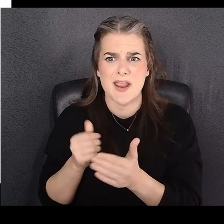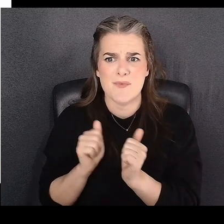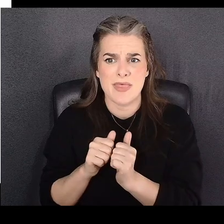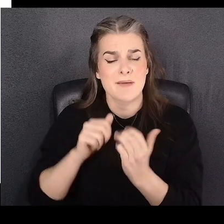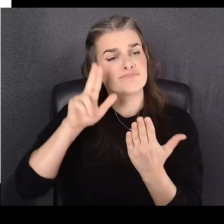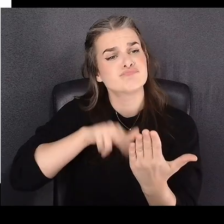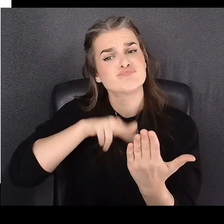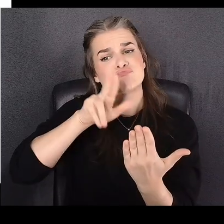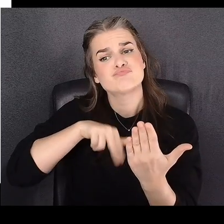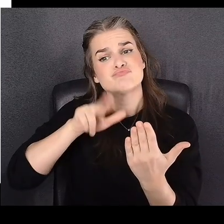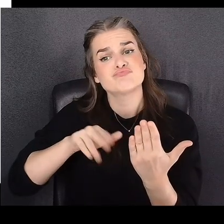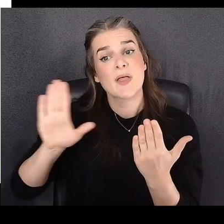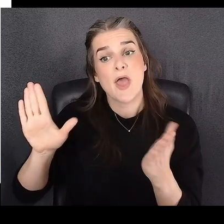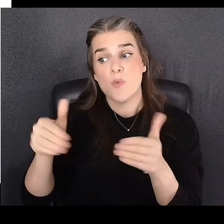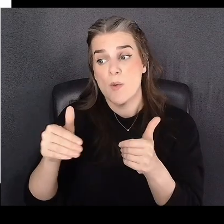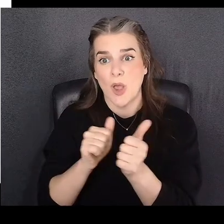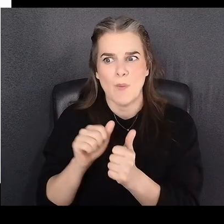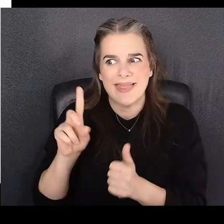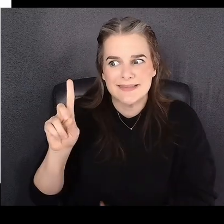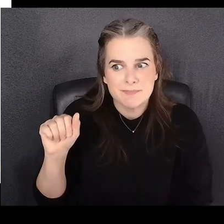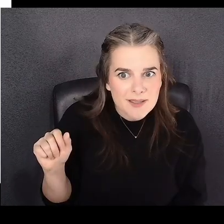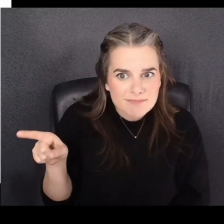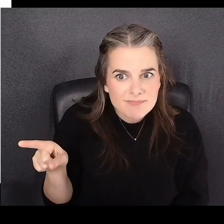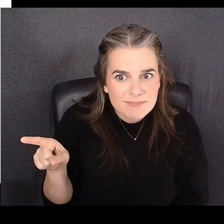We have folks that make cards.